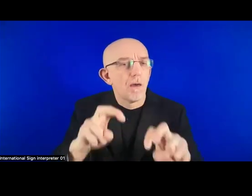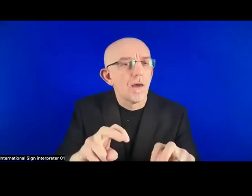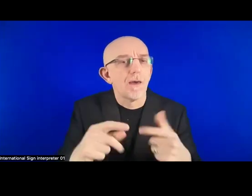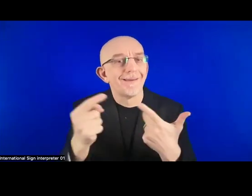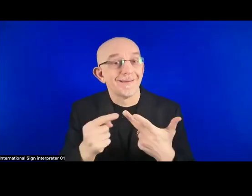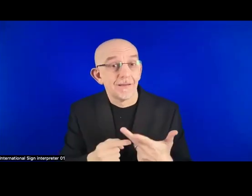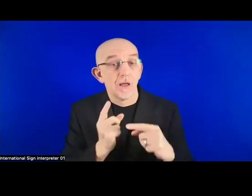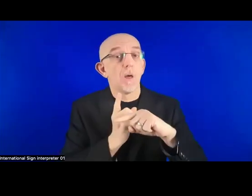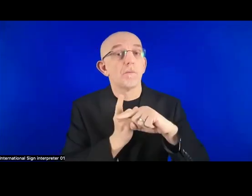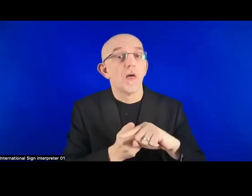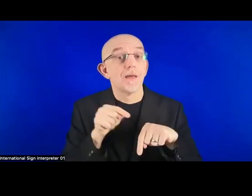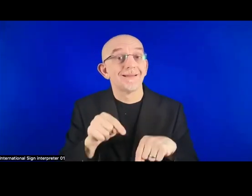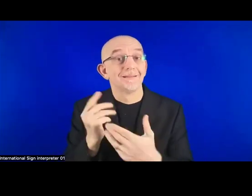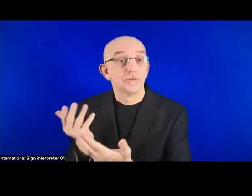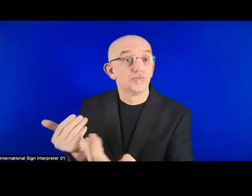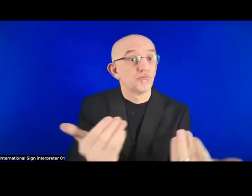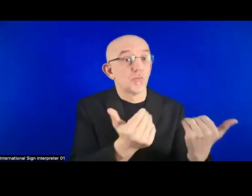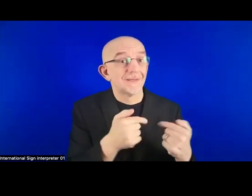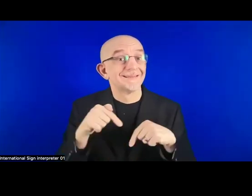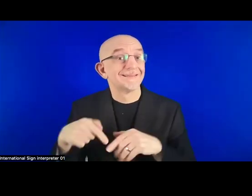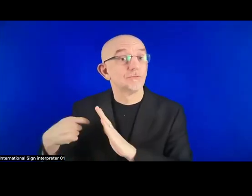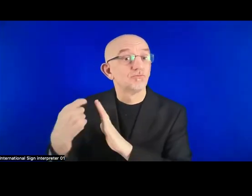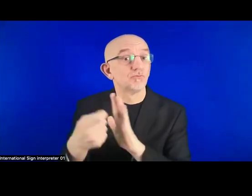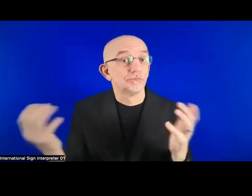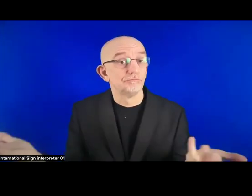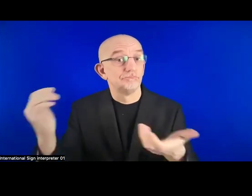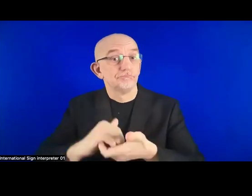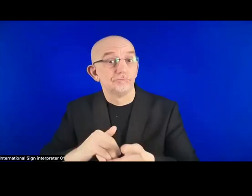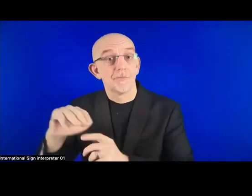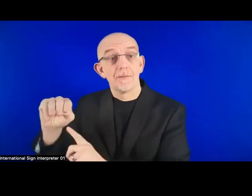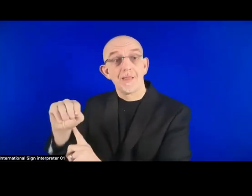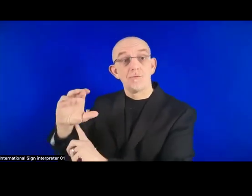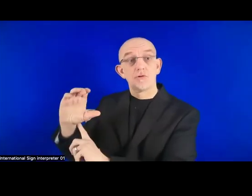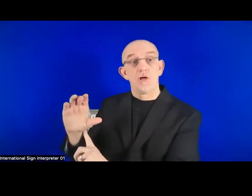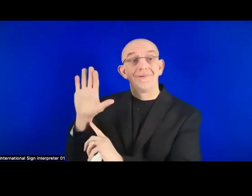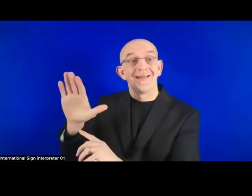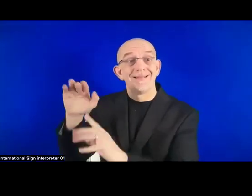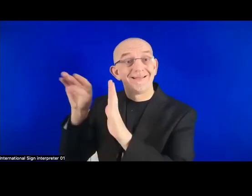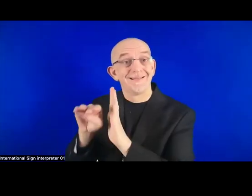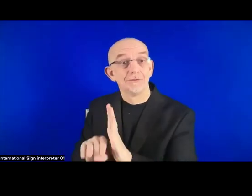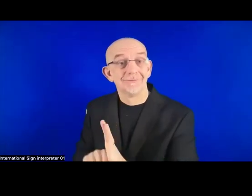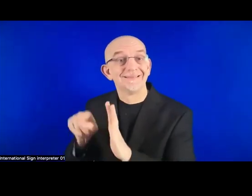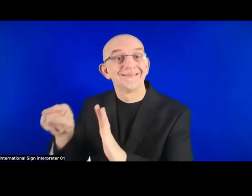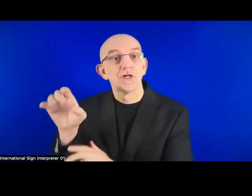terminology. For me, it was useful to create an Excel detailing the meaning of each term - like work packages, deliverables, milestones,